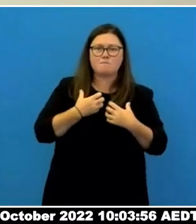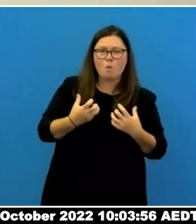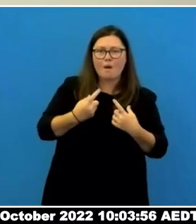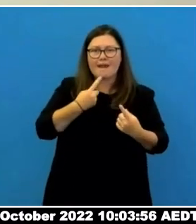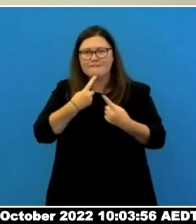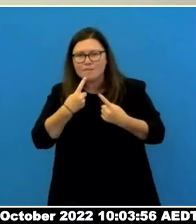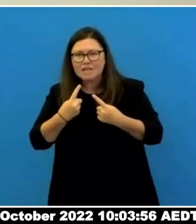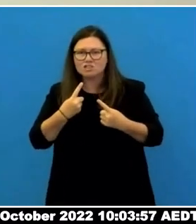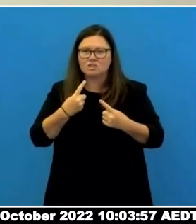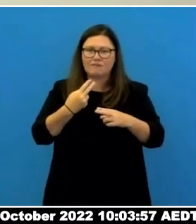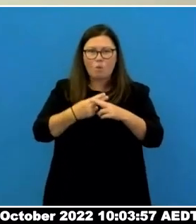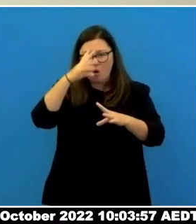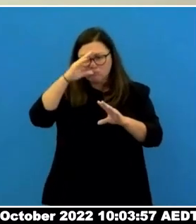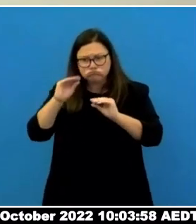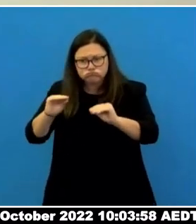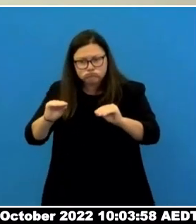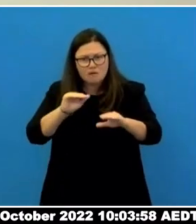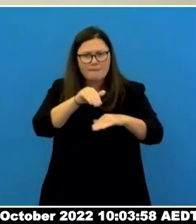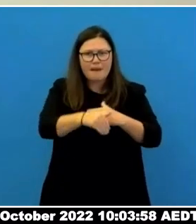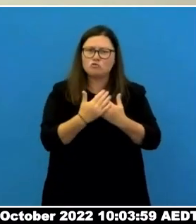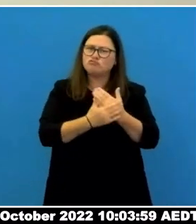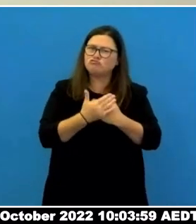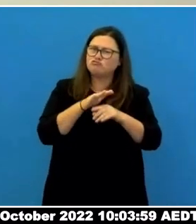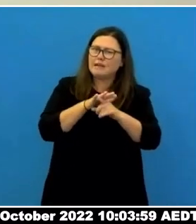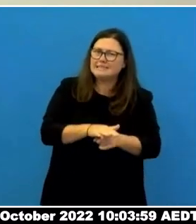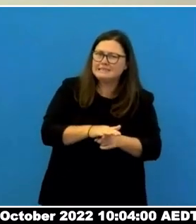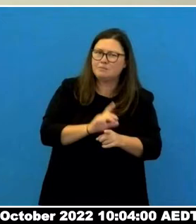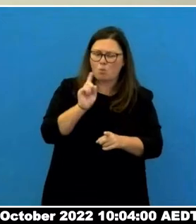Featuring in depth information about racism and a range of settings